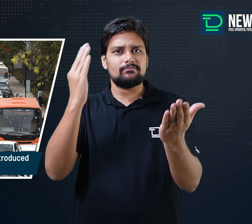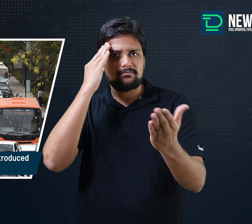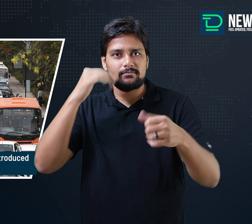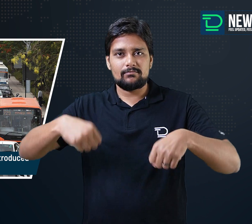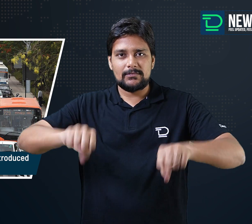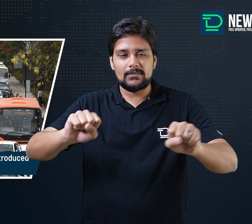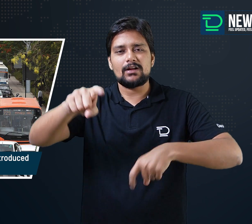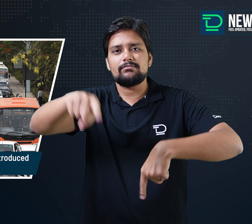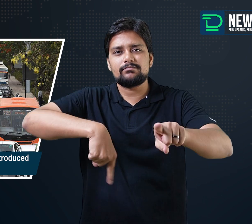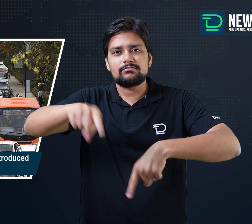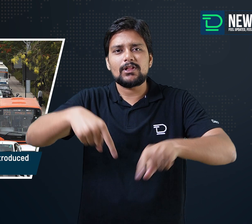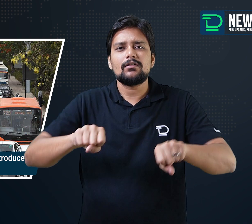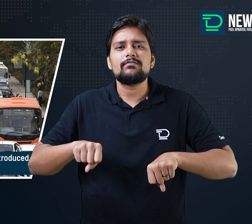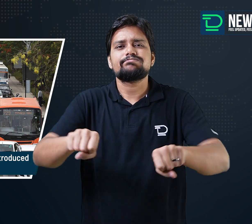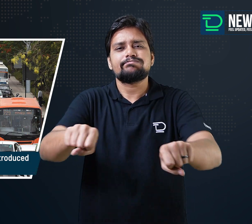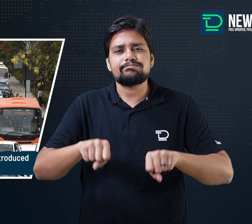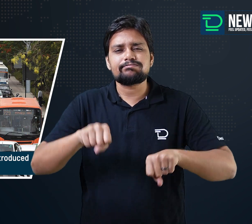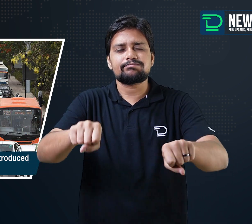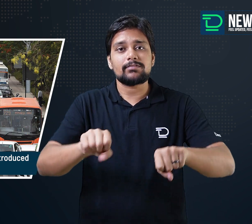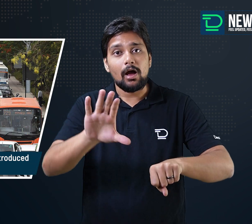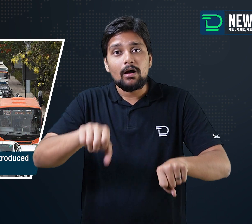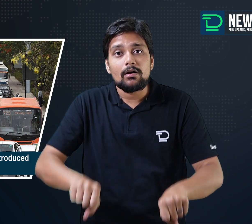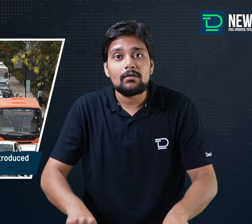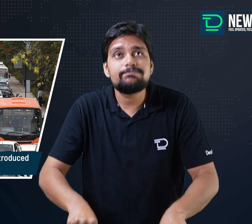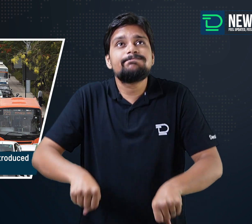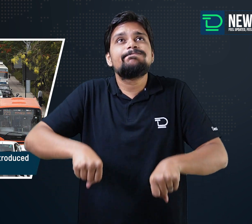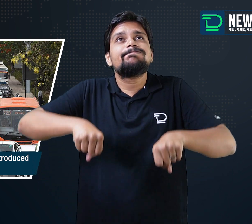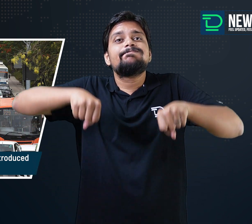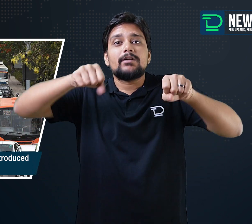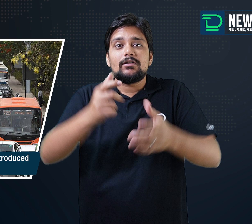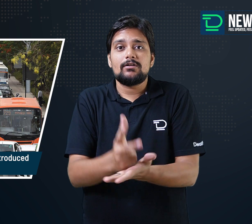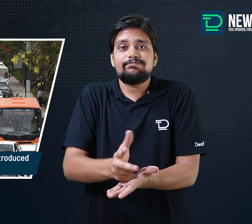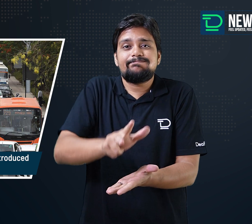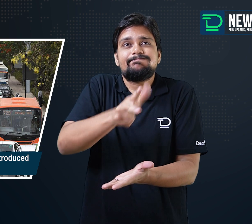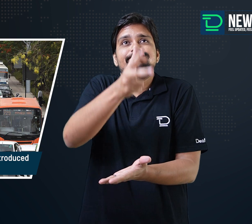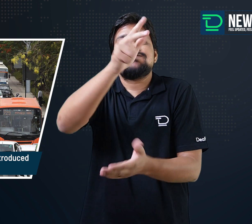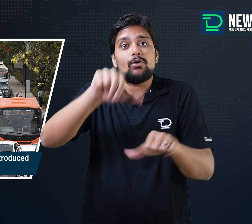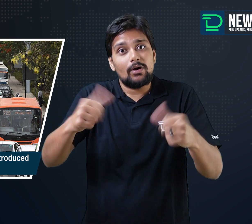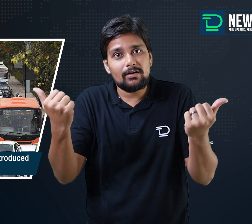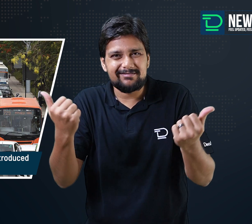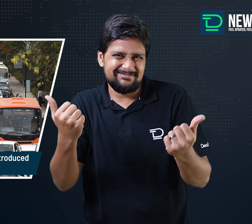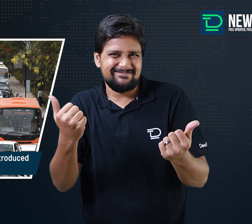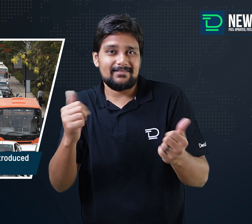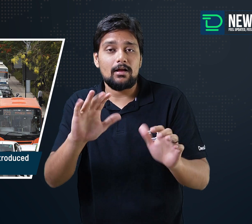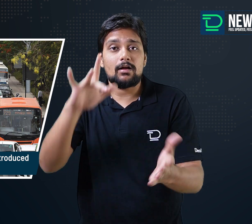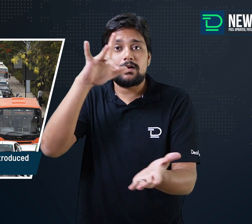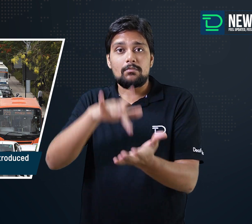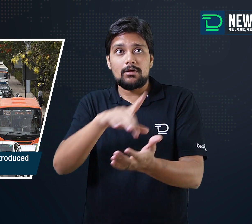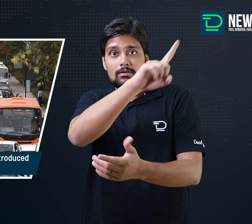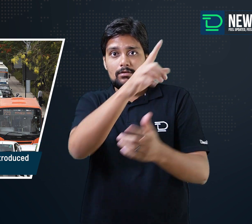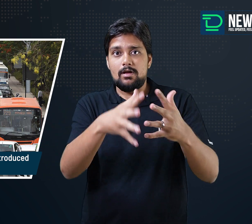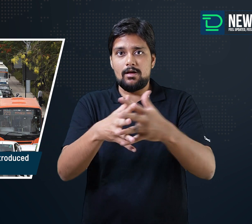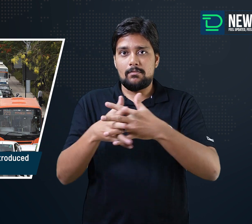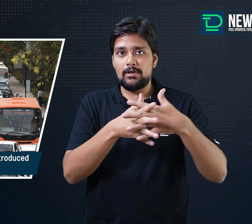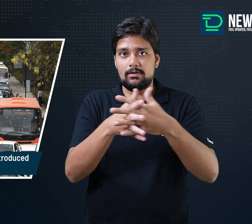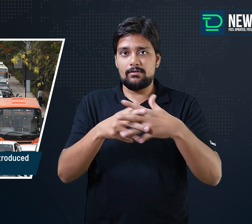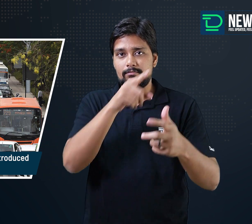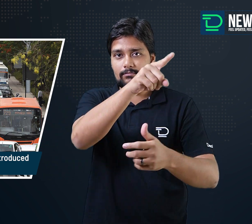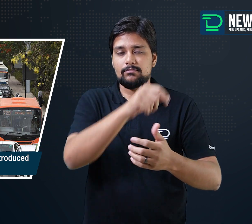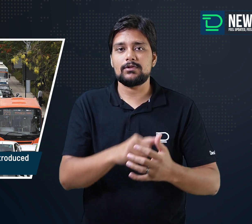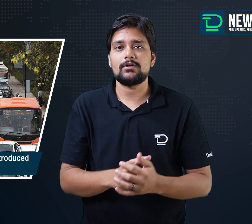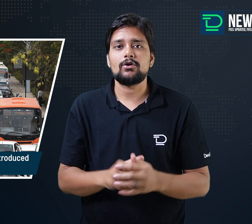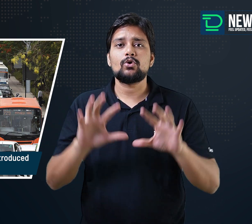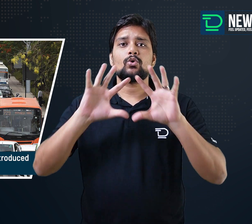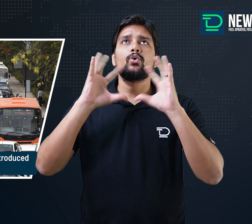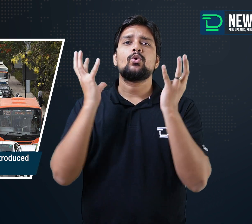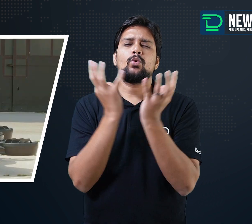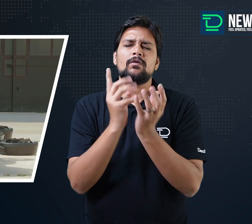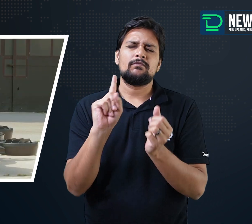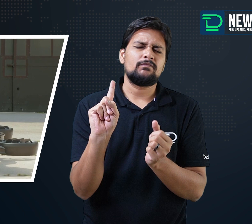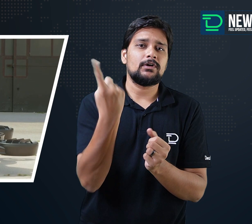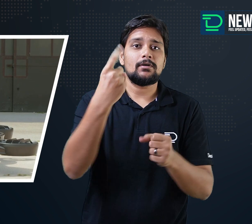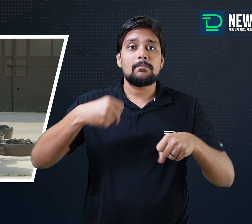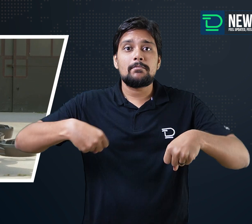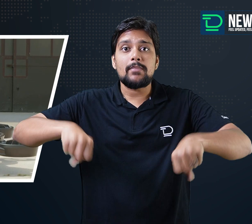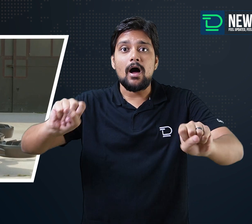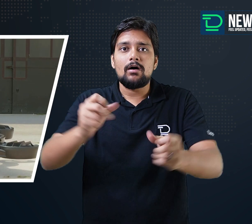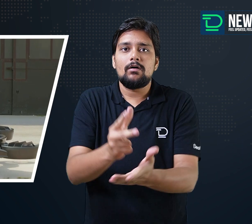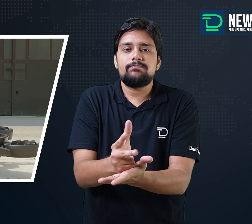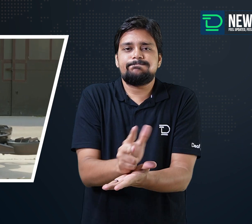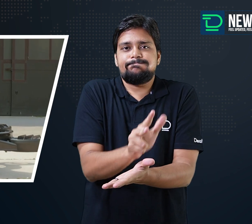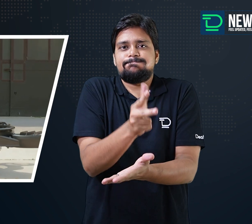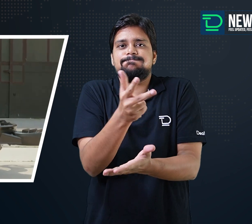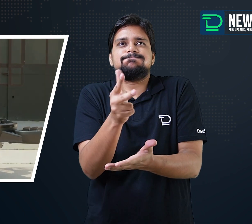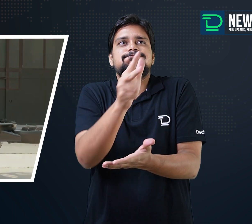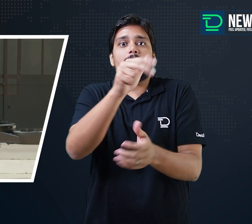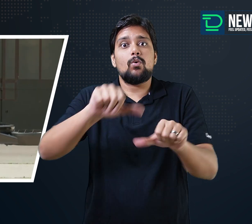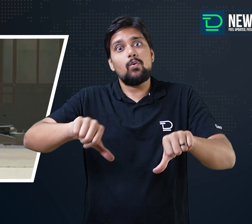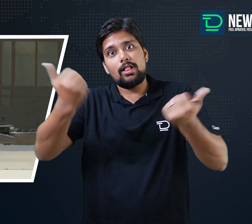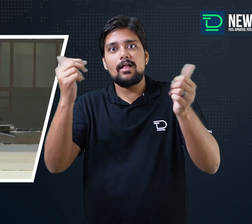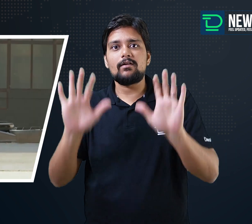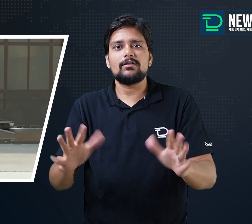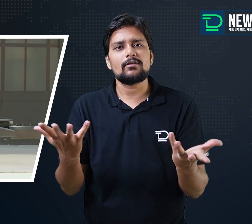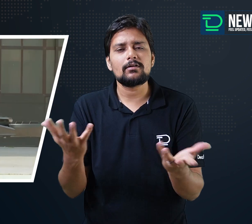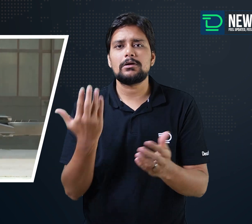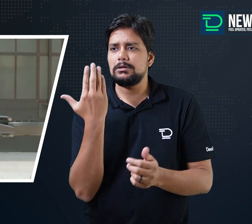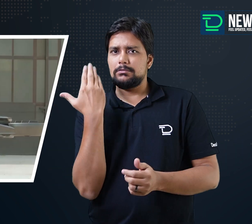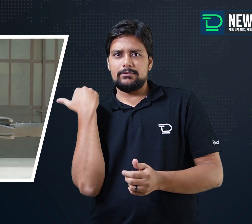In this case, the world’s first flying bike was introduced in the US.